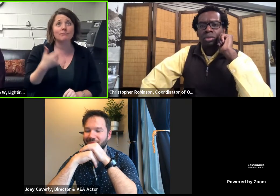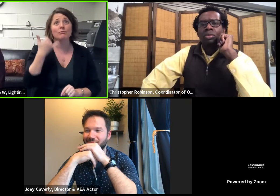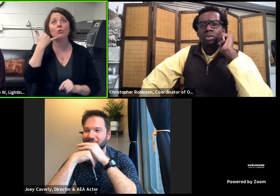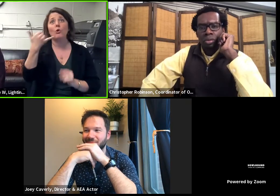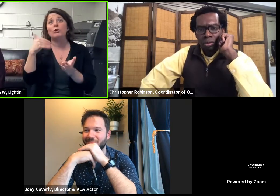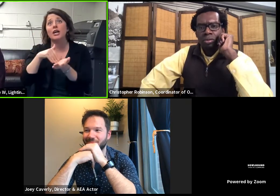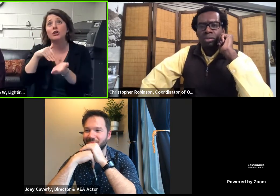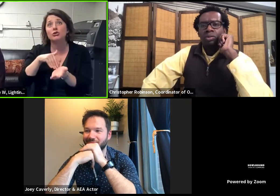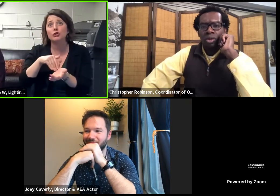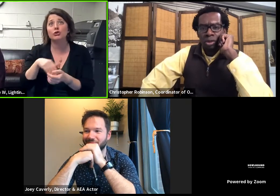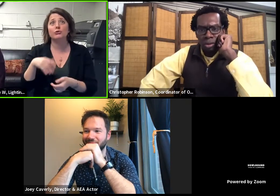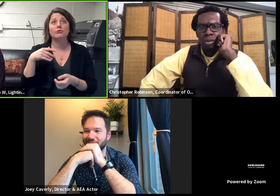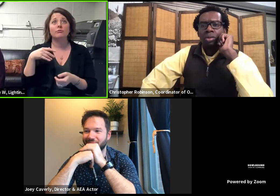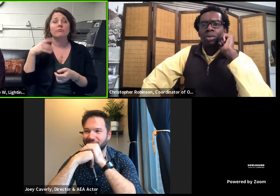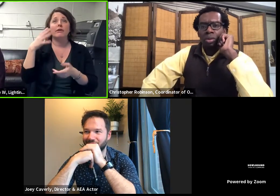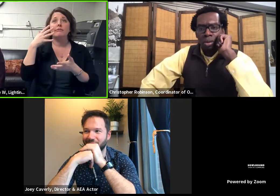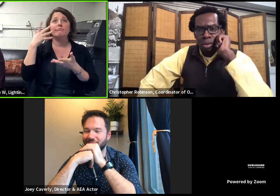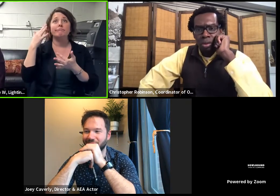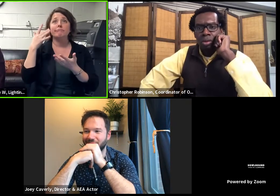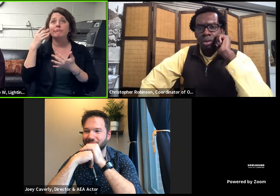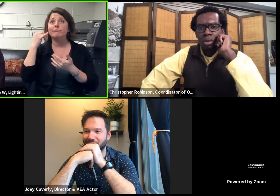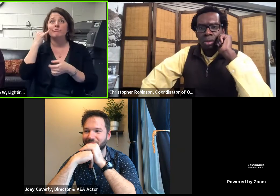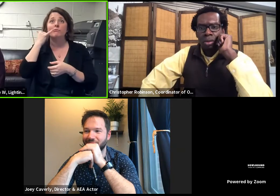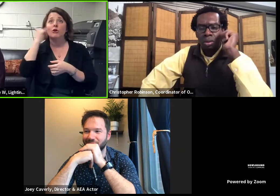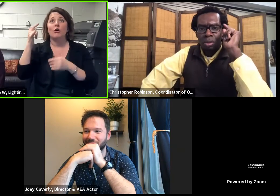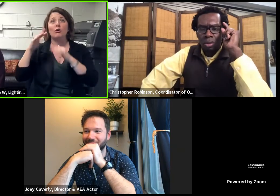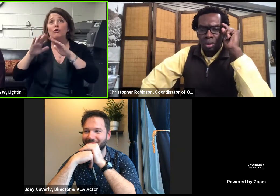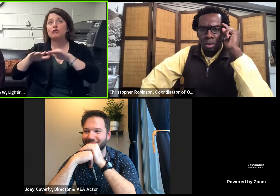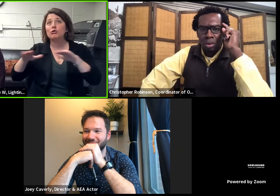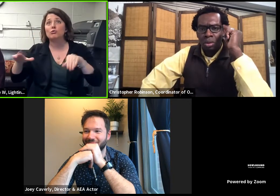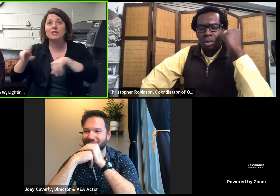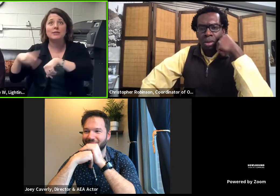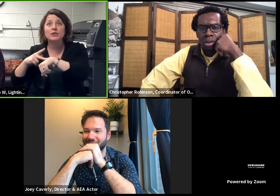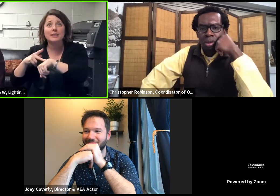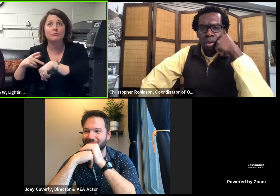and they have the calling centers, and it could be whatever.